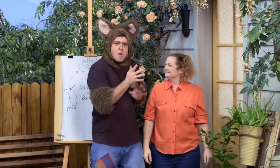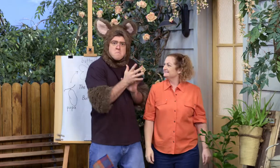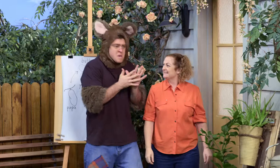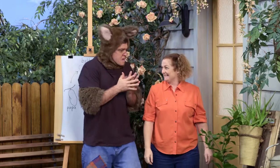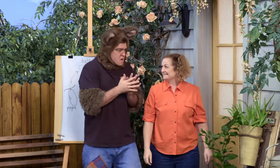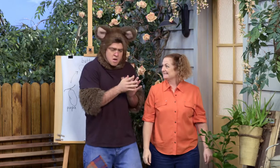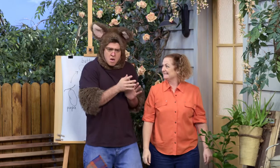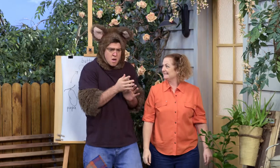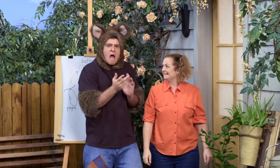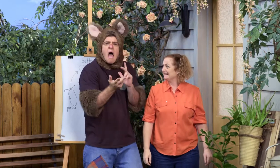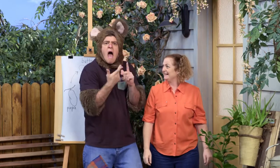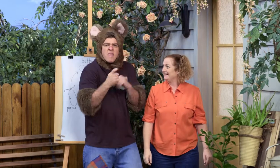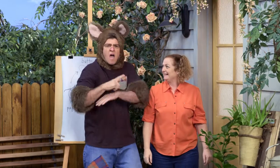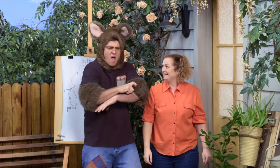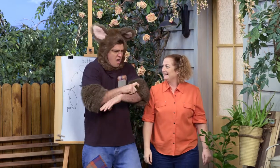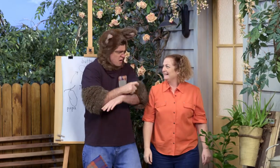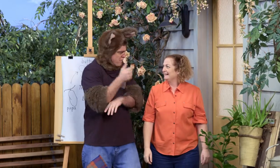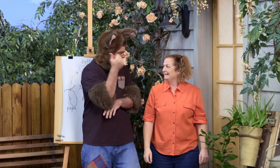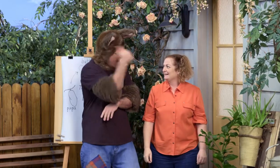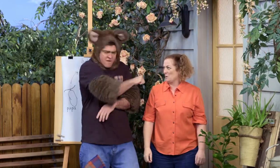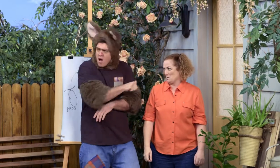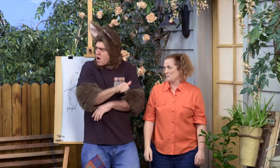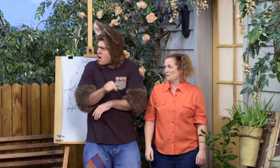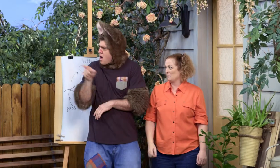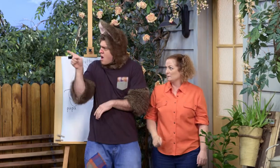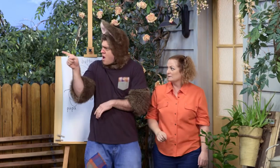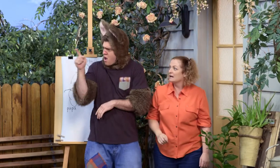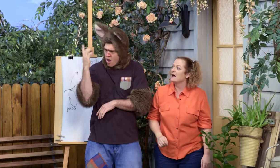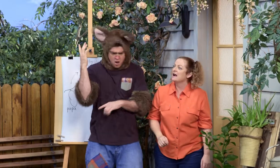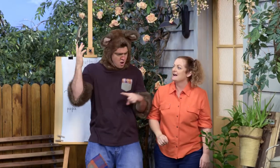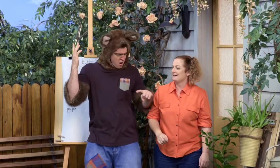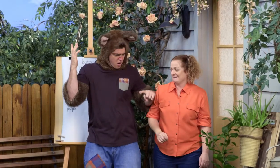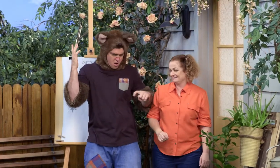Oh, so that means that the other caterpillar was very clever.